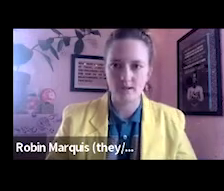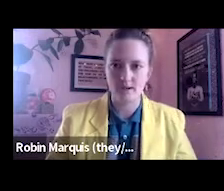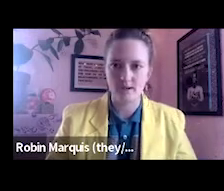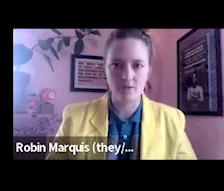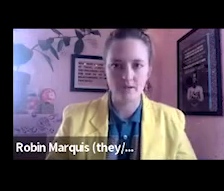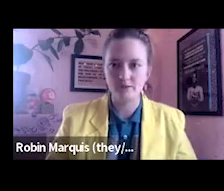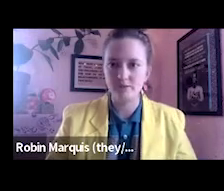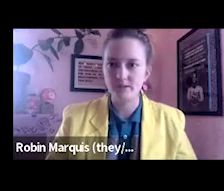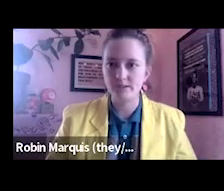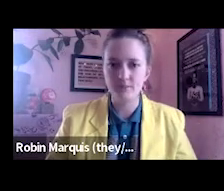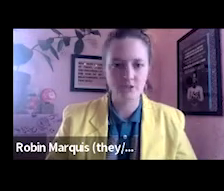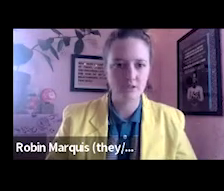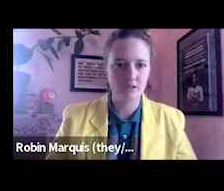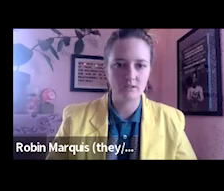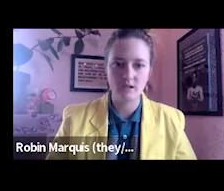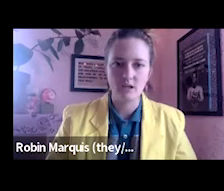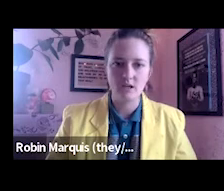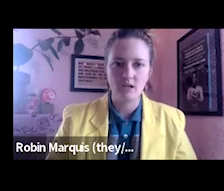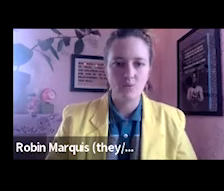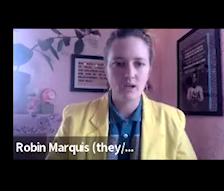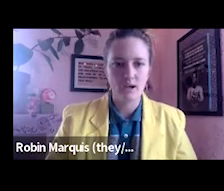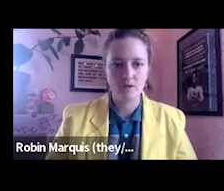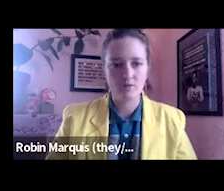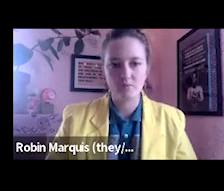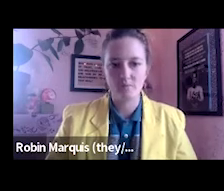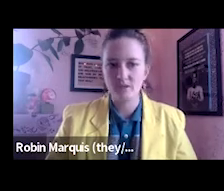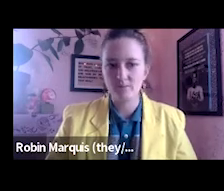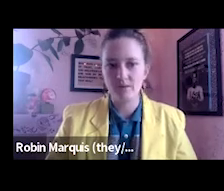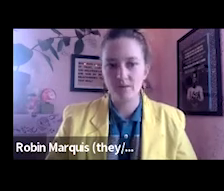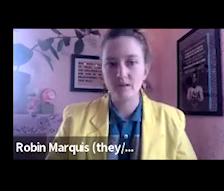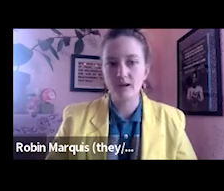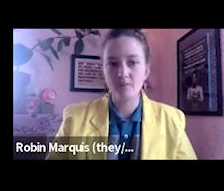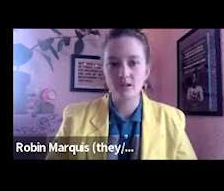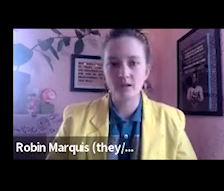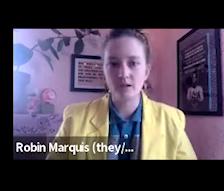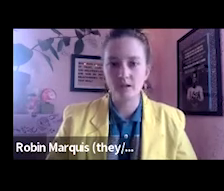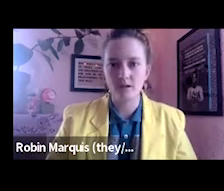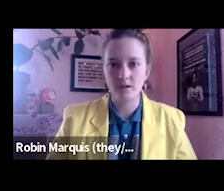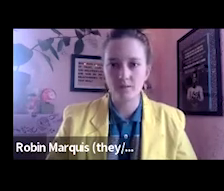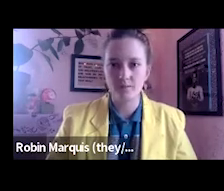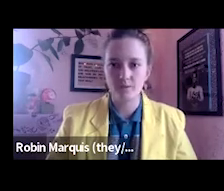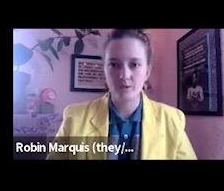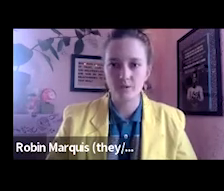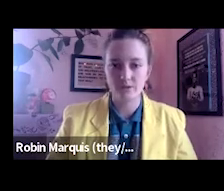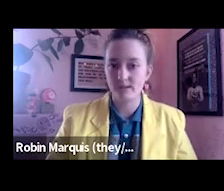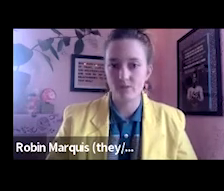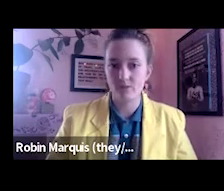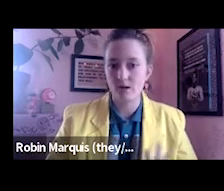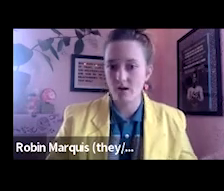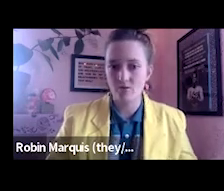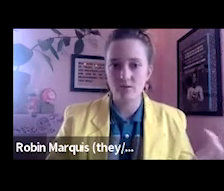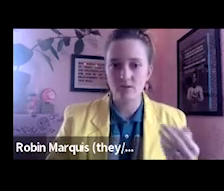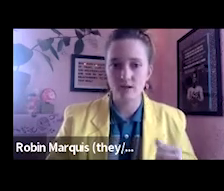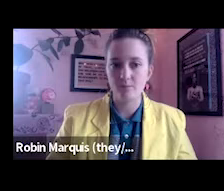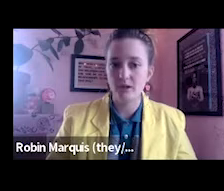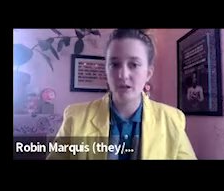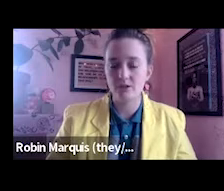All of the things Krista mentioned. We have information about the timeline which I'll just say right now the application is